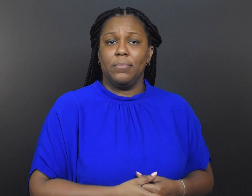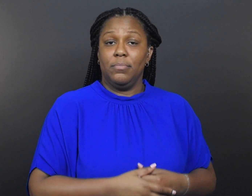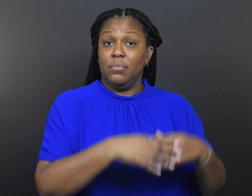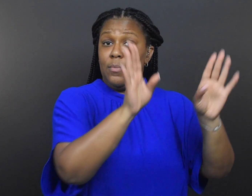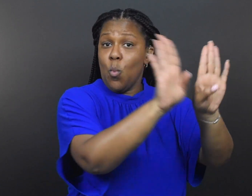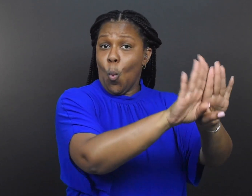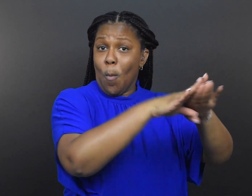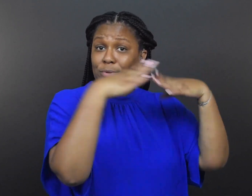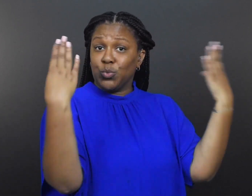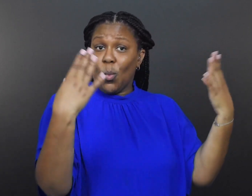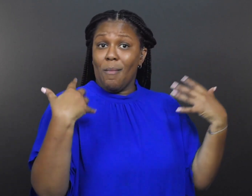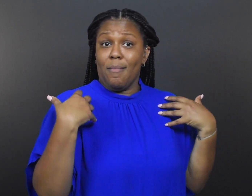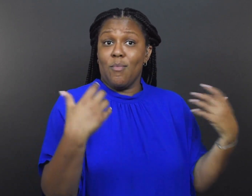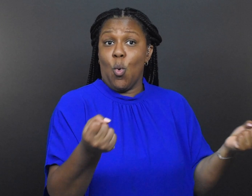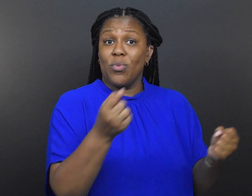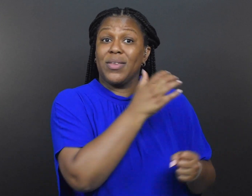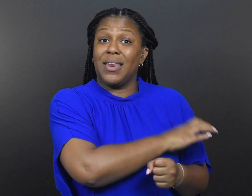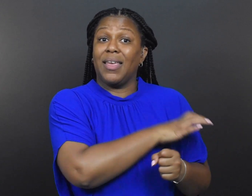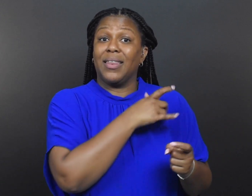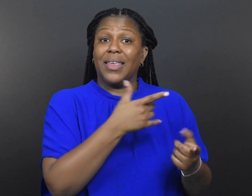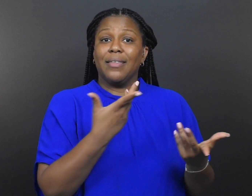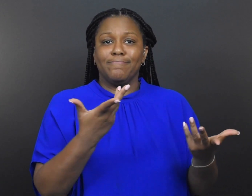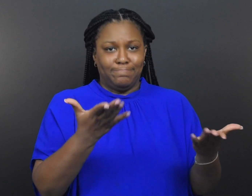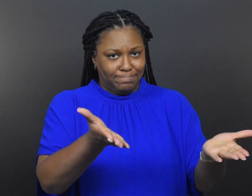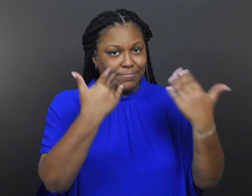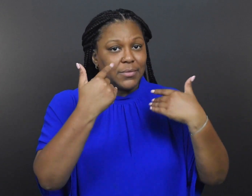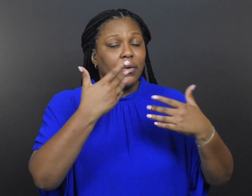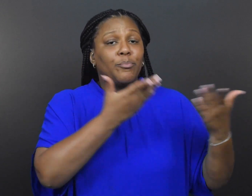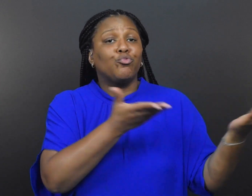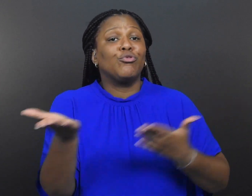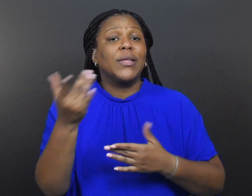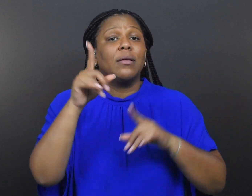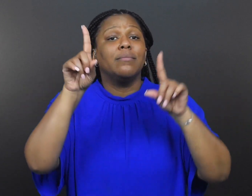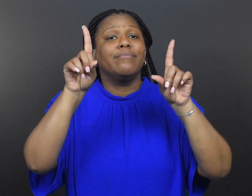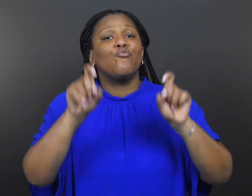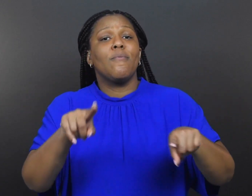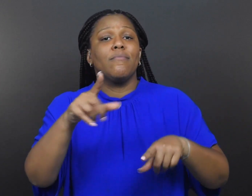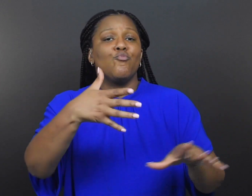Open Door Health Clinic brought rapid test kits each time there was a COVID-19